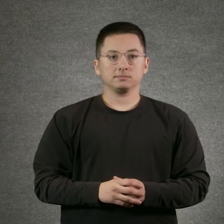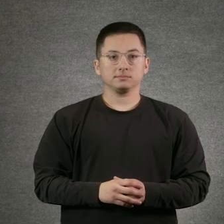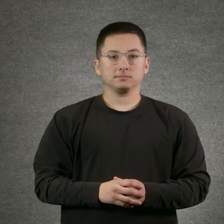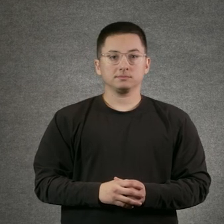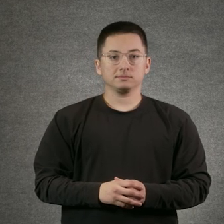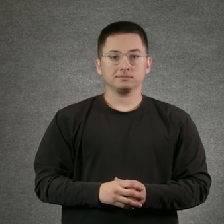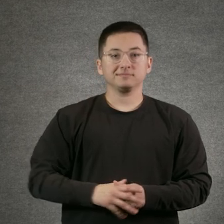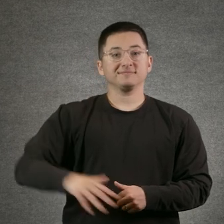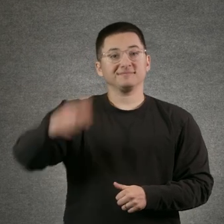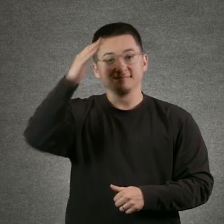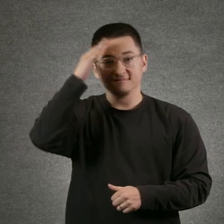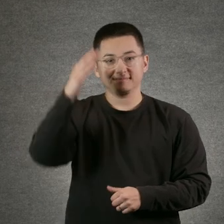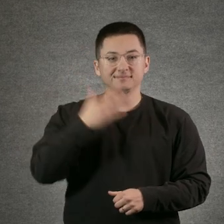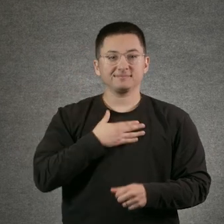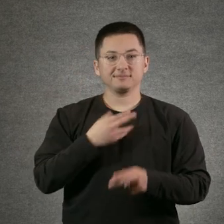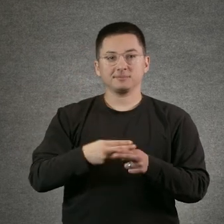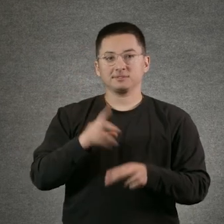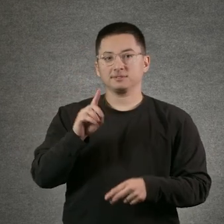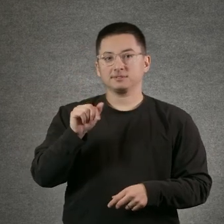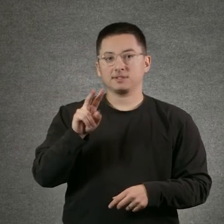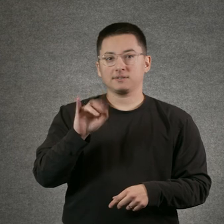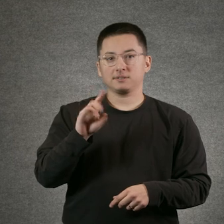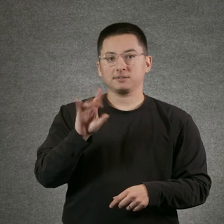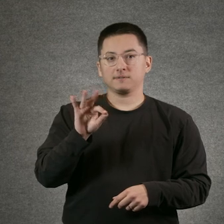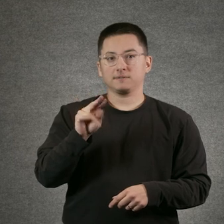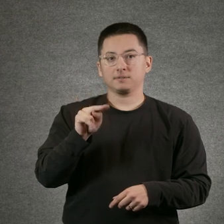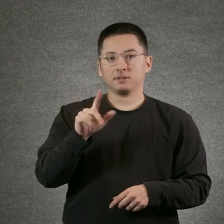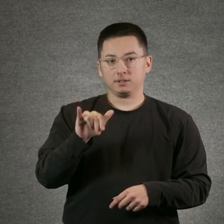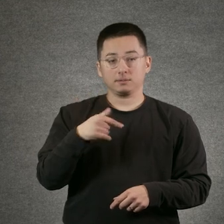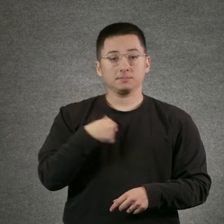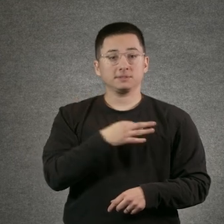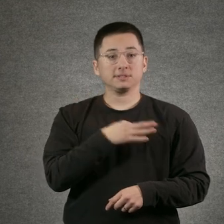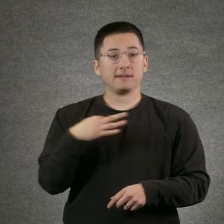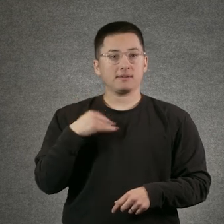My name is David Fenley. I'm a staff member here at the Minnesota Council on Disability.